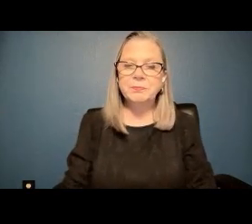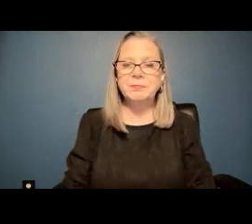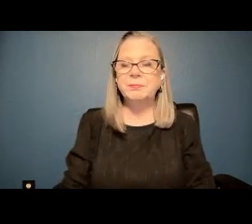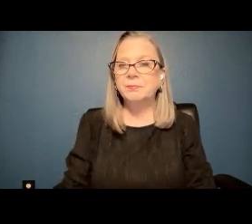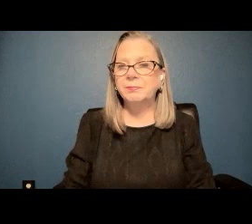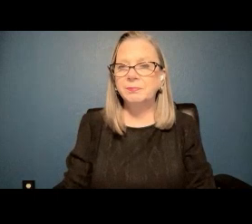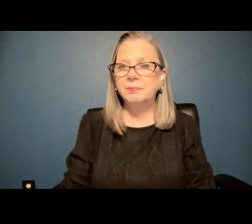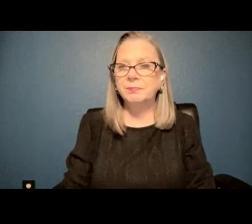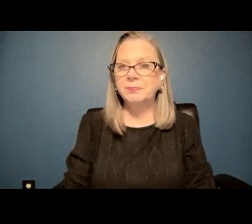Oh, Sandra shared a gift.